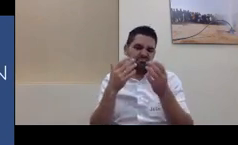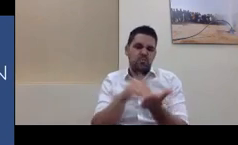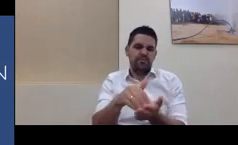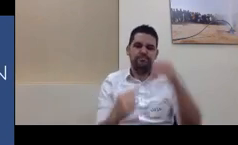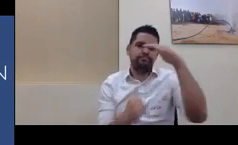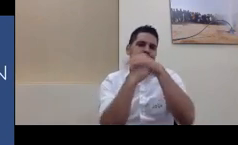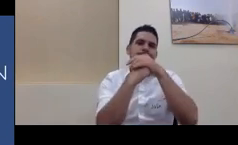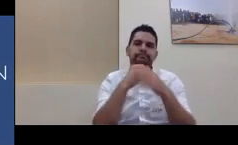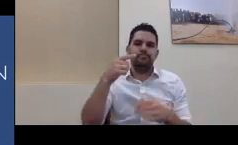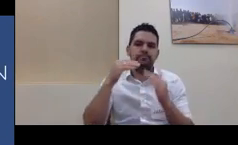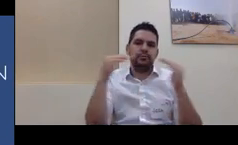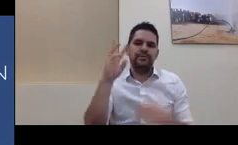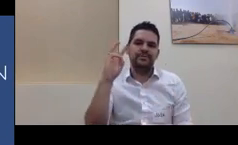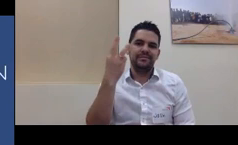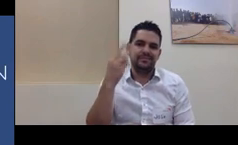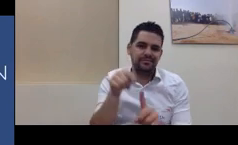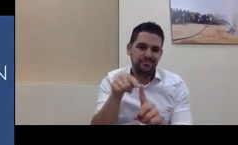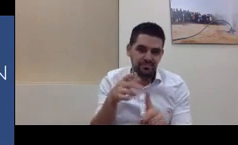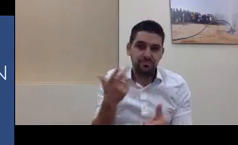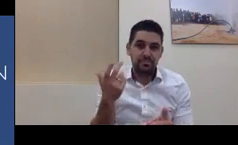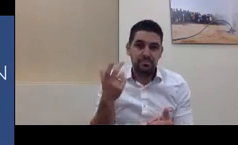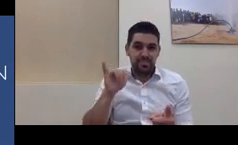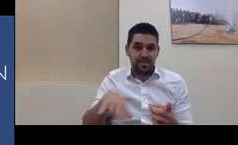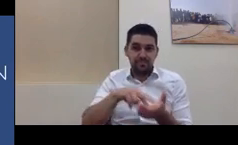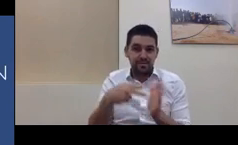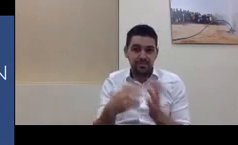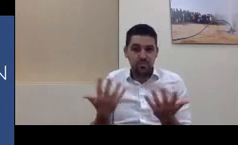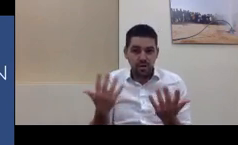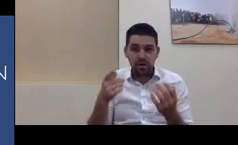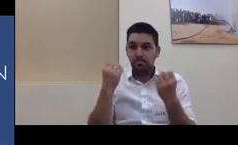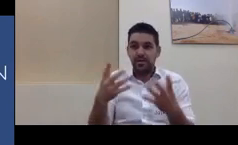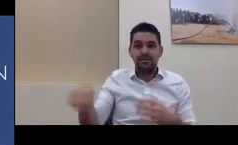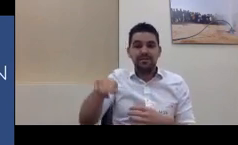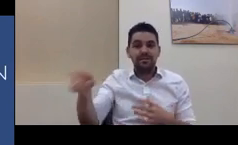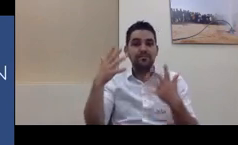in Morocco oftentimes max out at grade six. What does that mean?